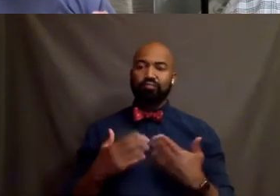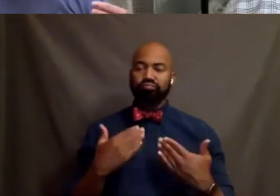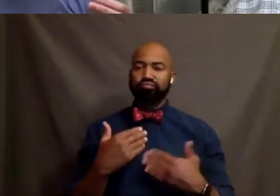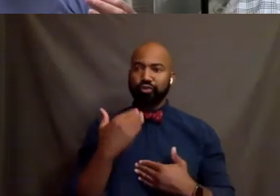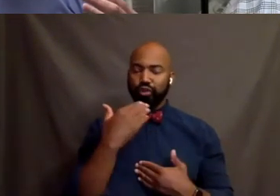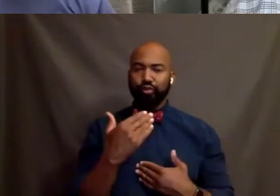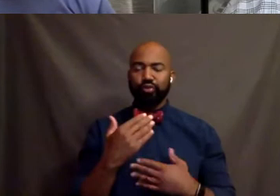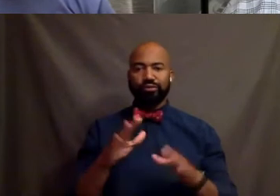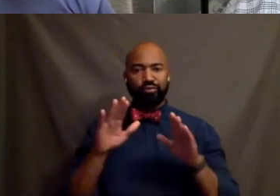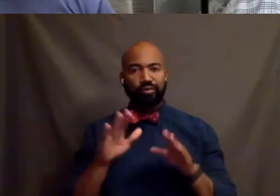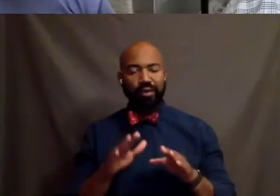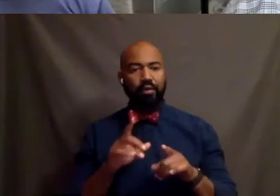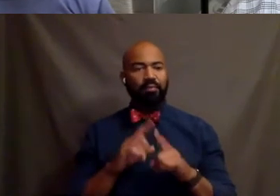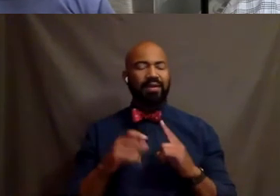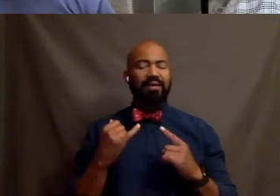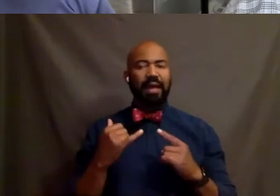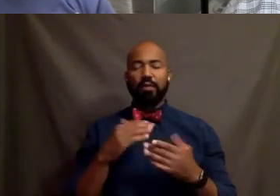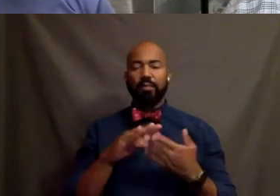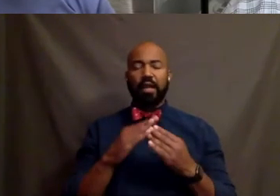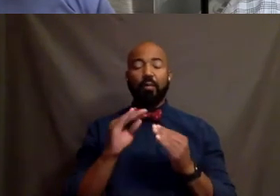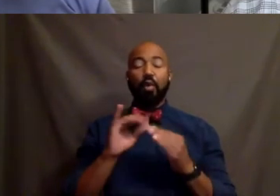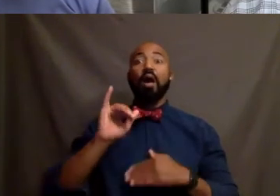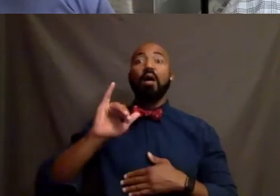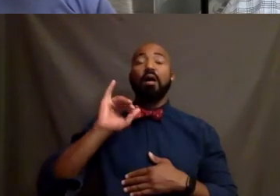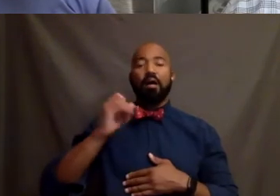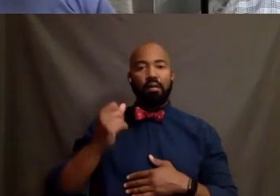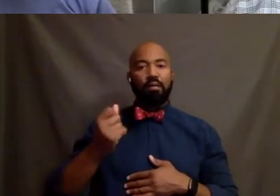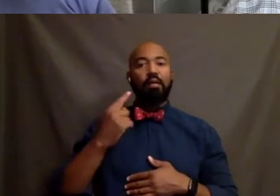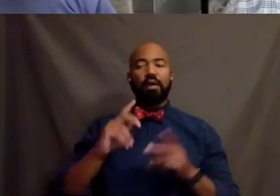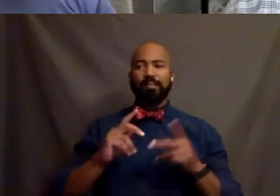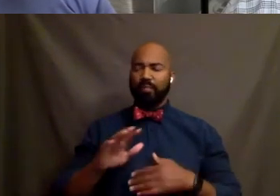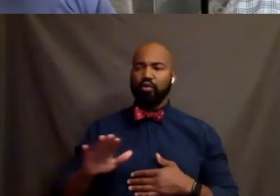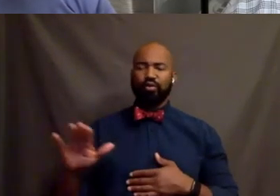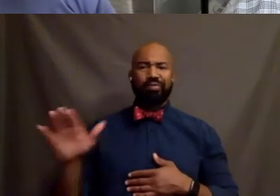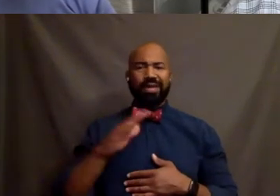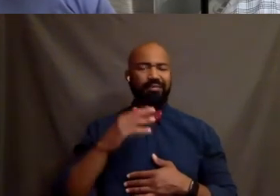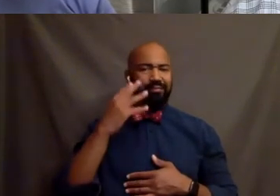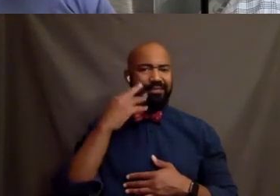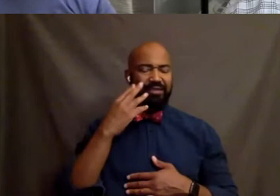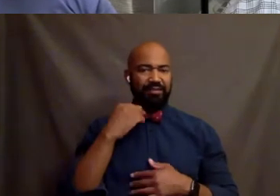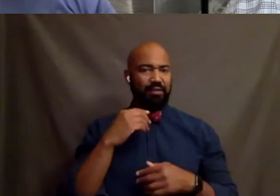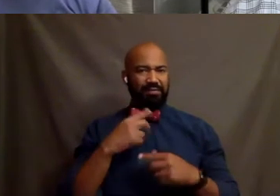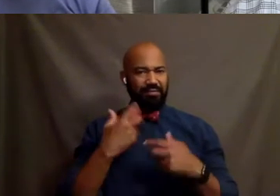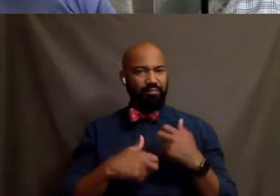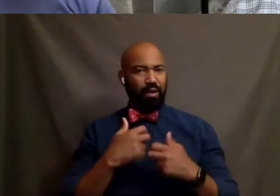and the difficulties that people face. I would say getting connected with a group of people like FORGE